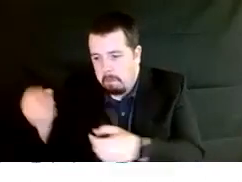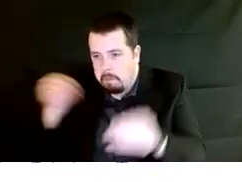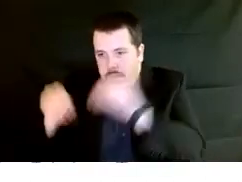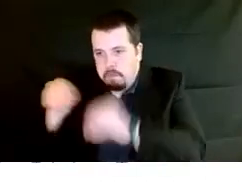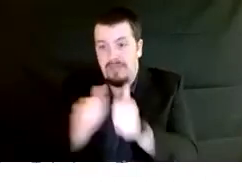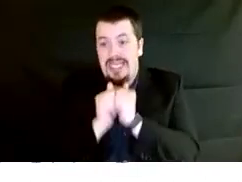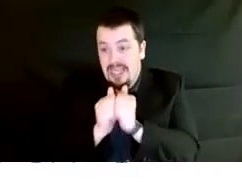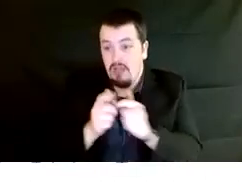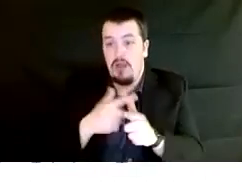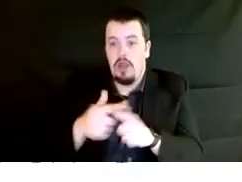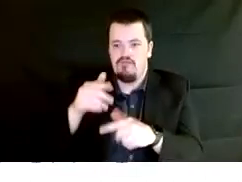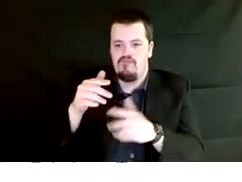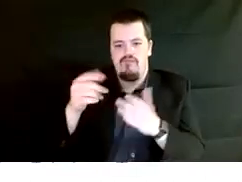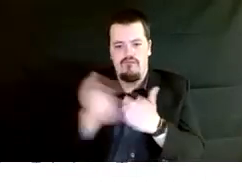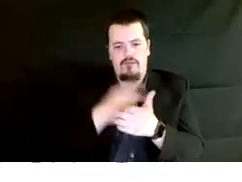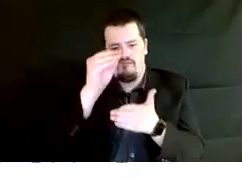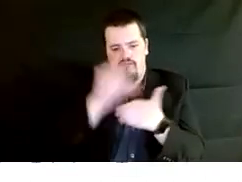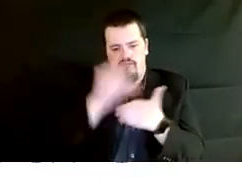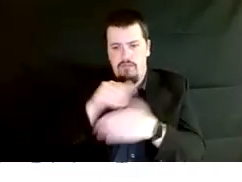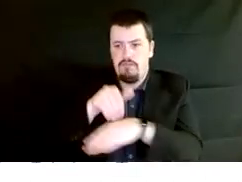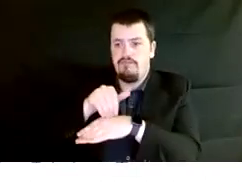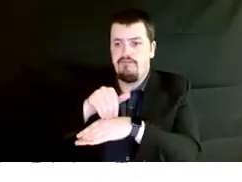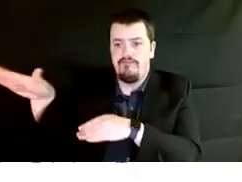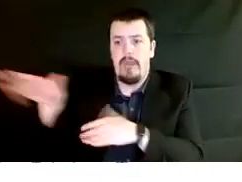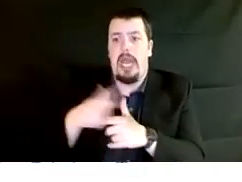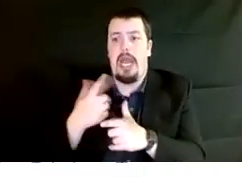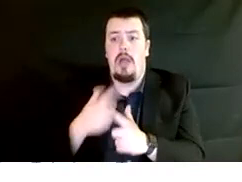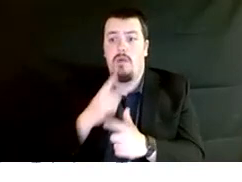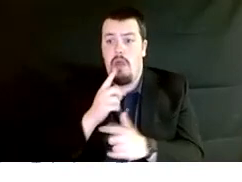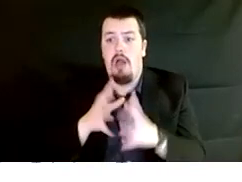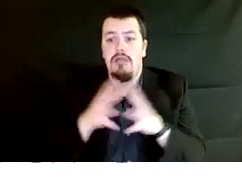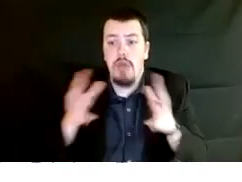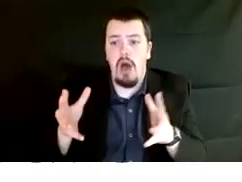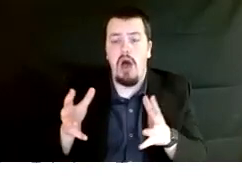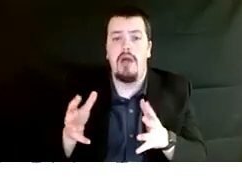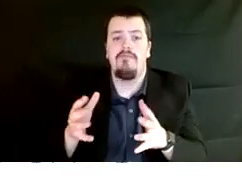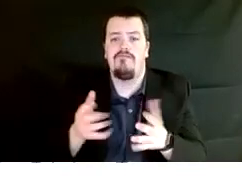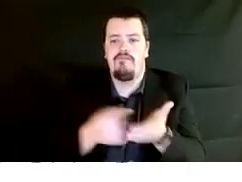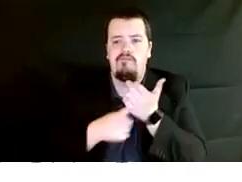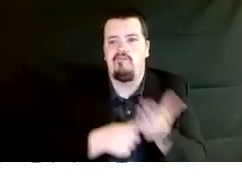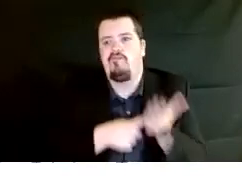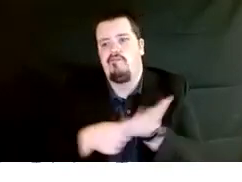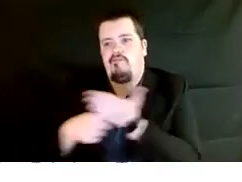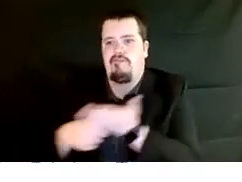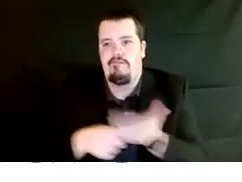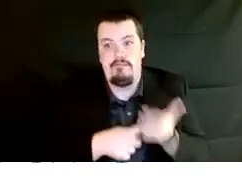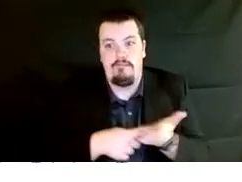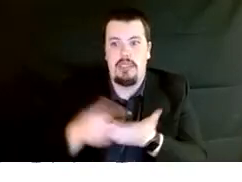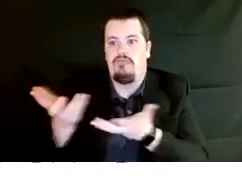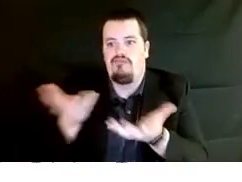and we sent a draft over um and then there was a lot of talking um, a lot of talking, um and we had